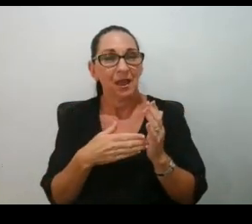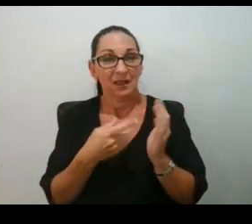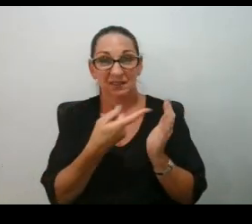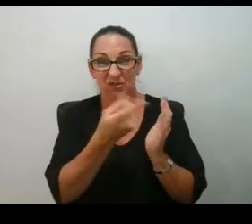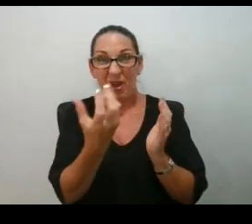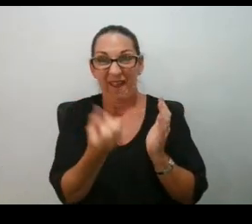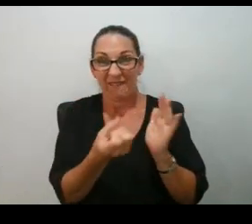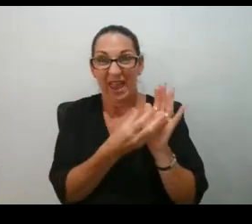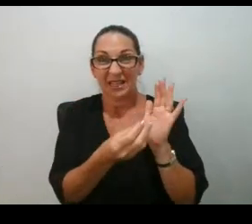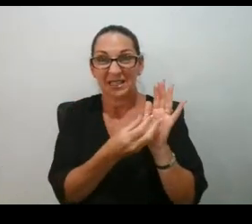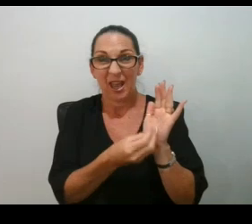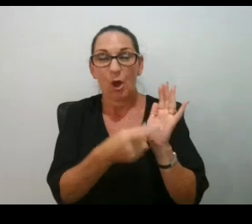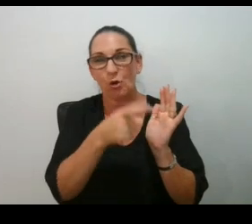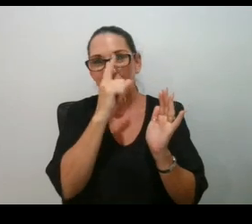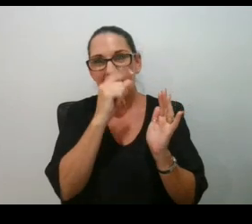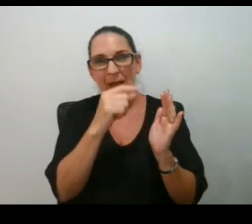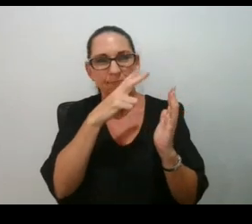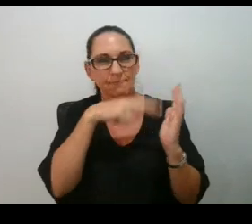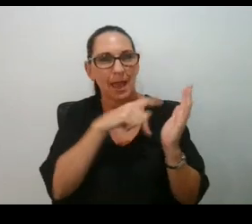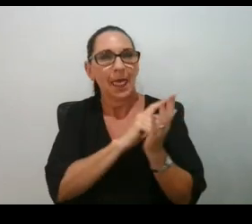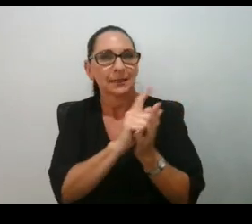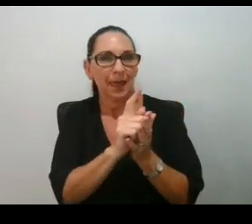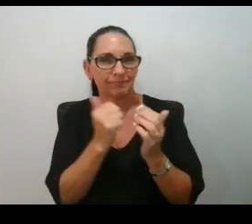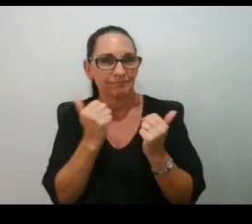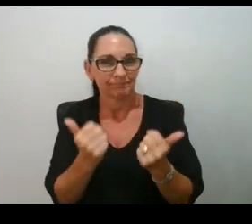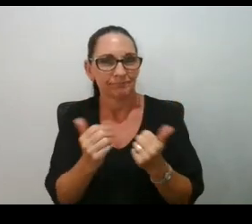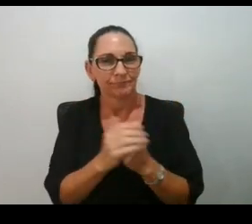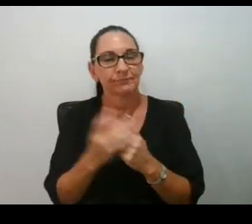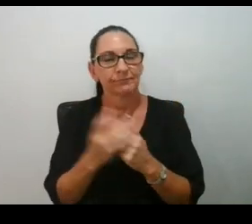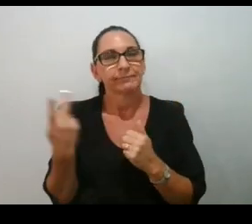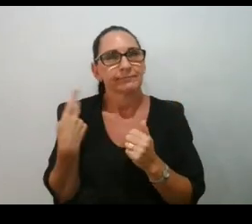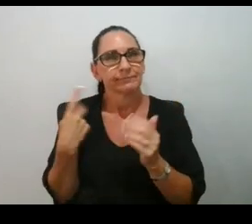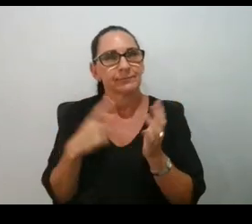free to take it away and Leanne and I have done our best to try and cover all of the question